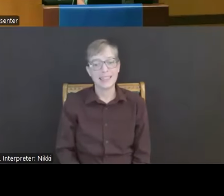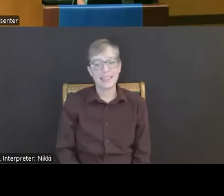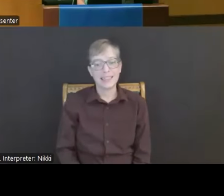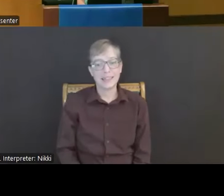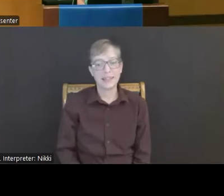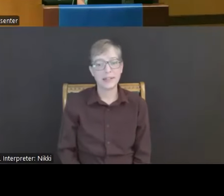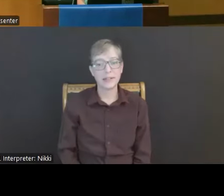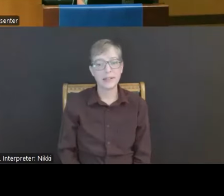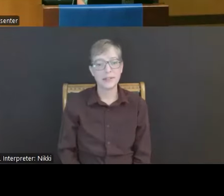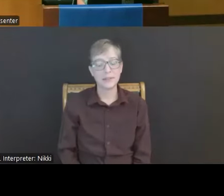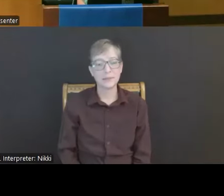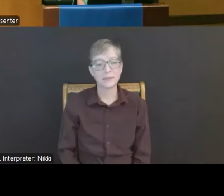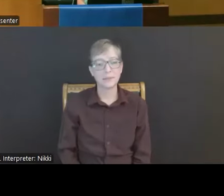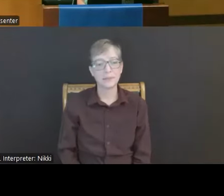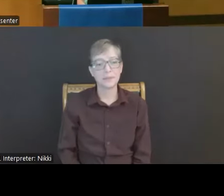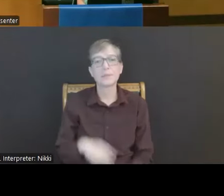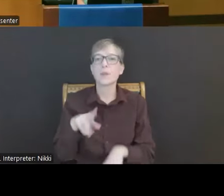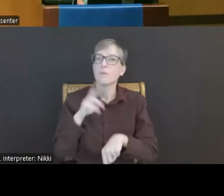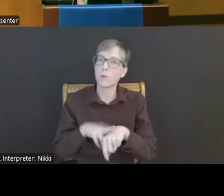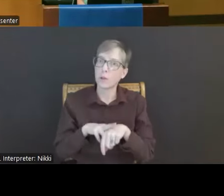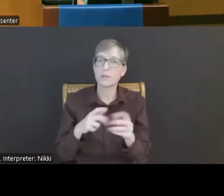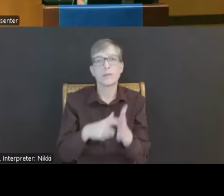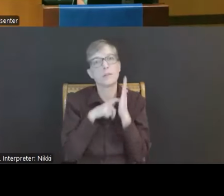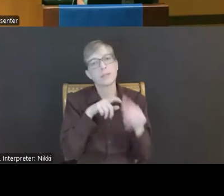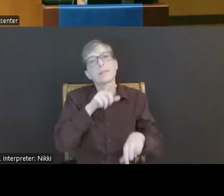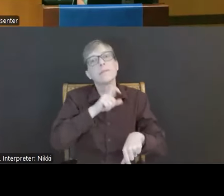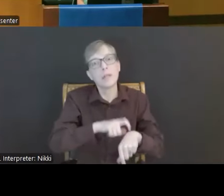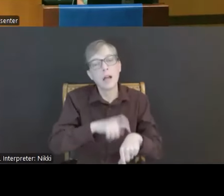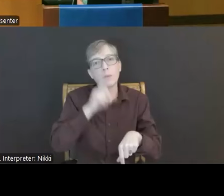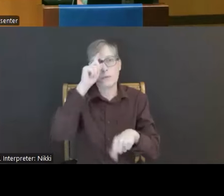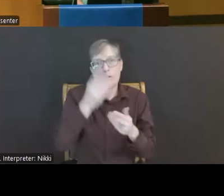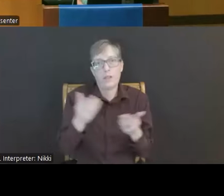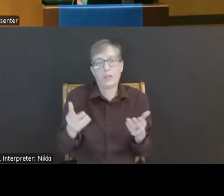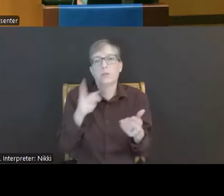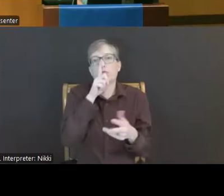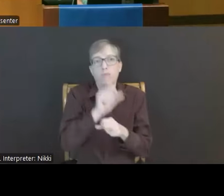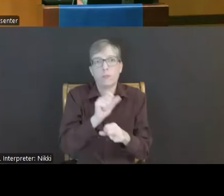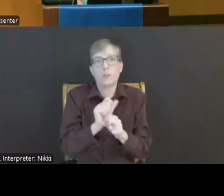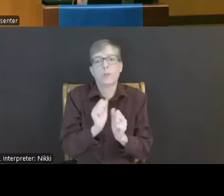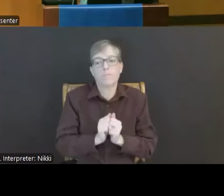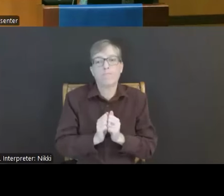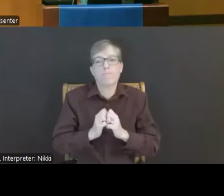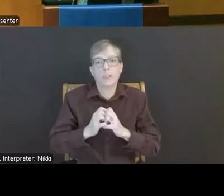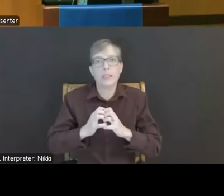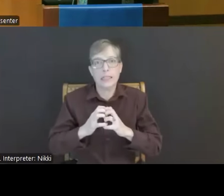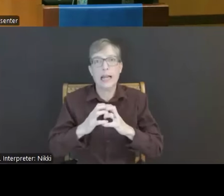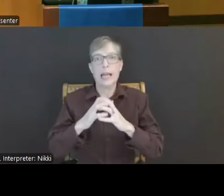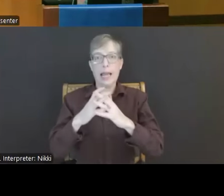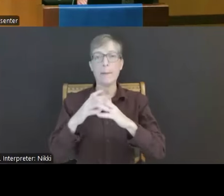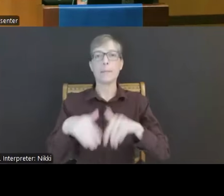a while to get things going and it has to be a concerted effort um so kind of our mission is to